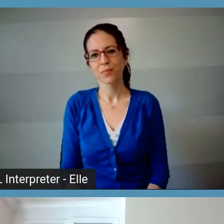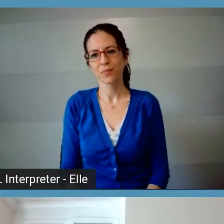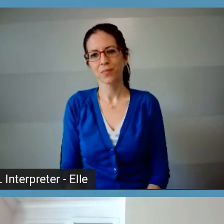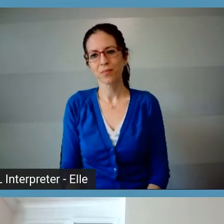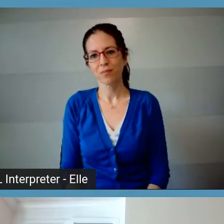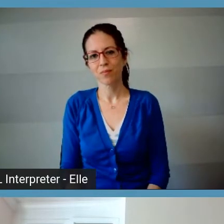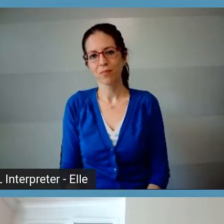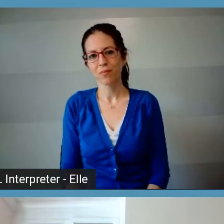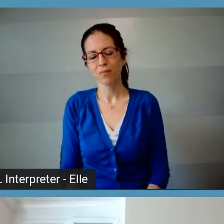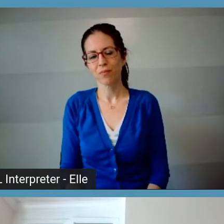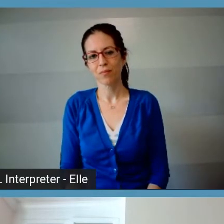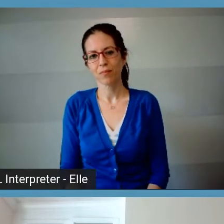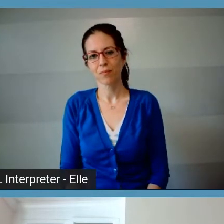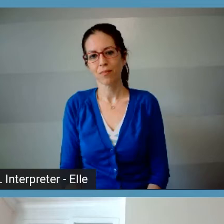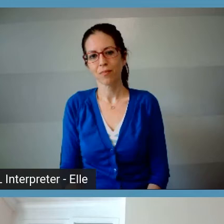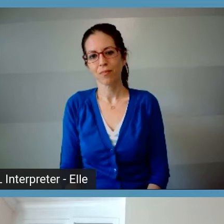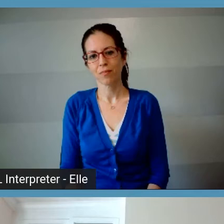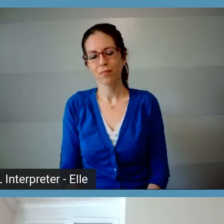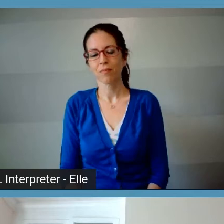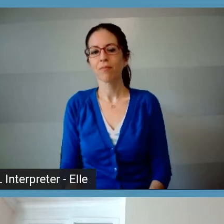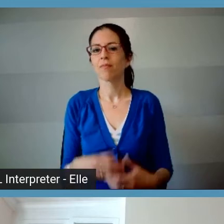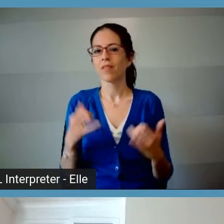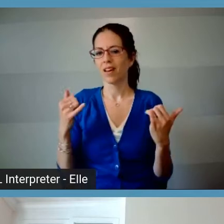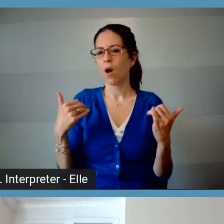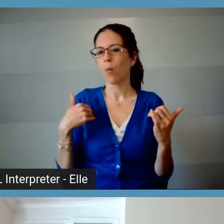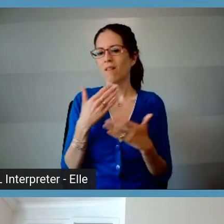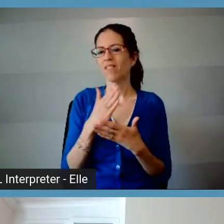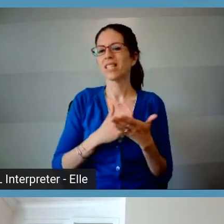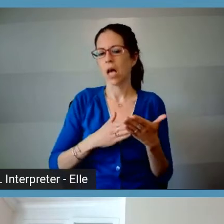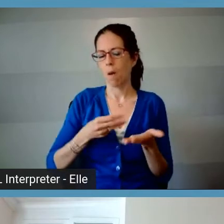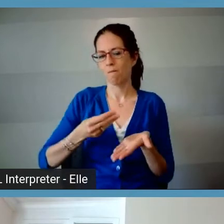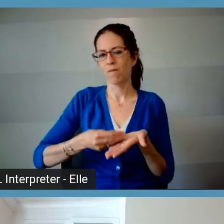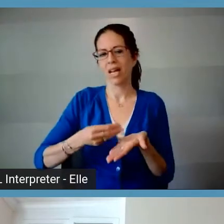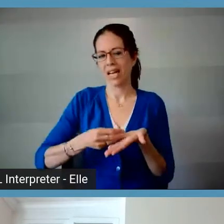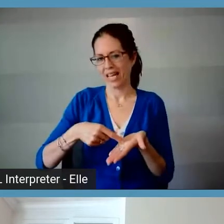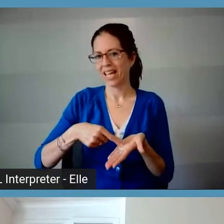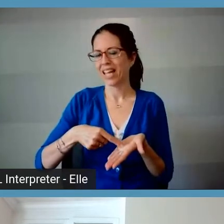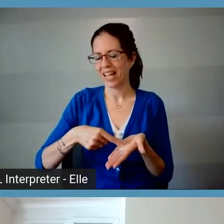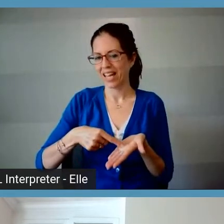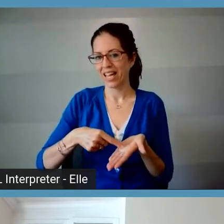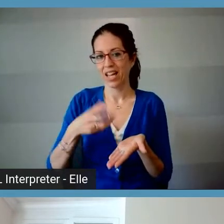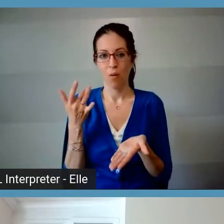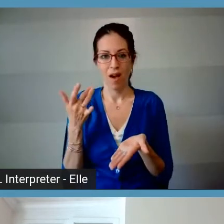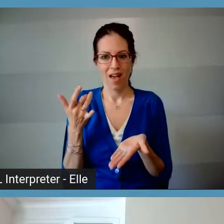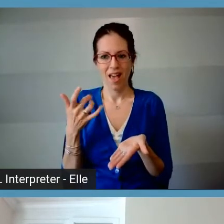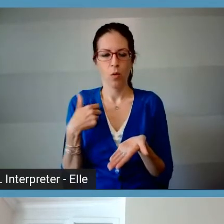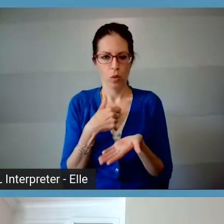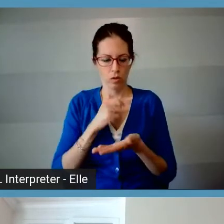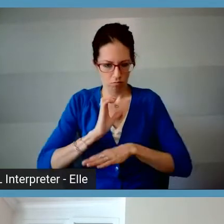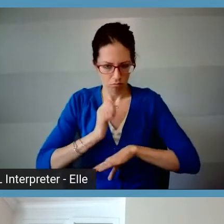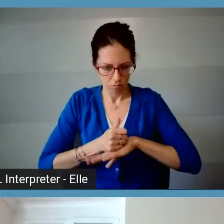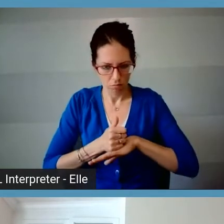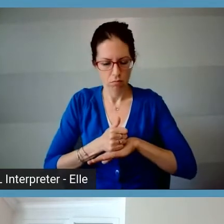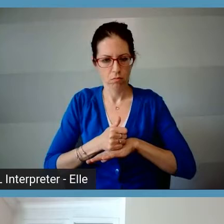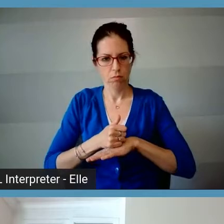Now there is some funding because of, we the establishment of a physical museum so this